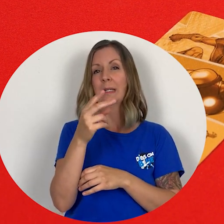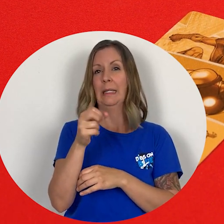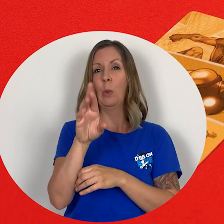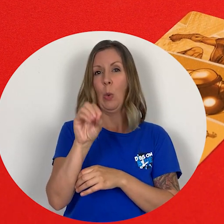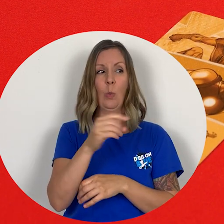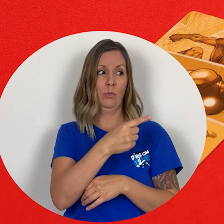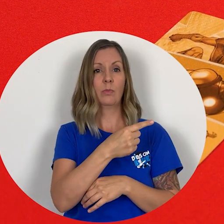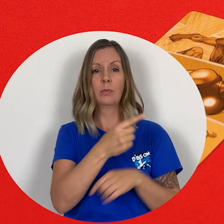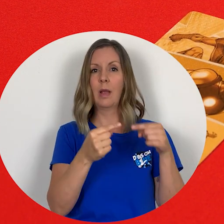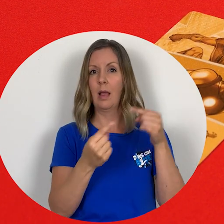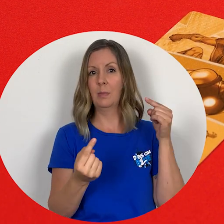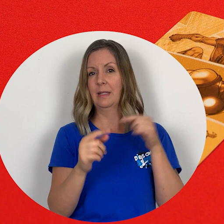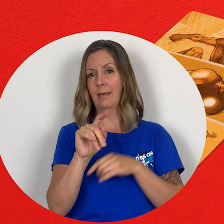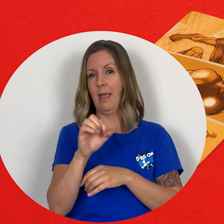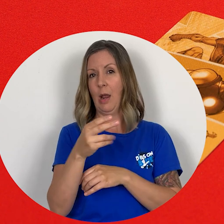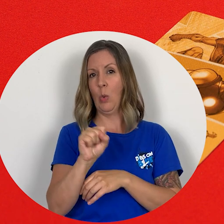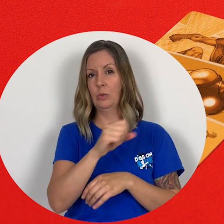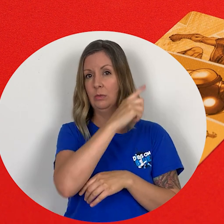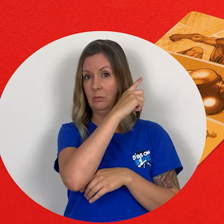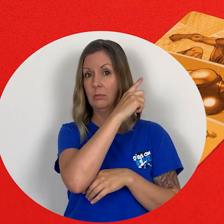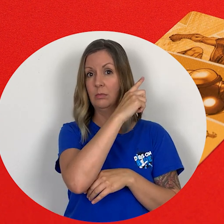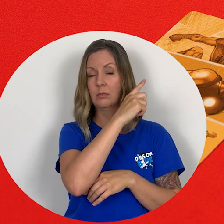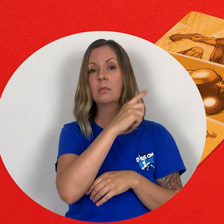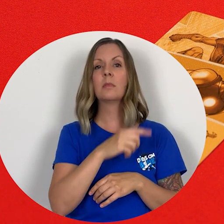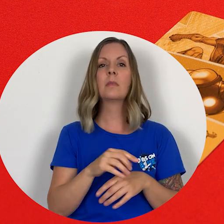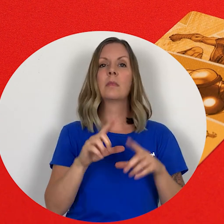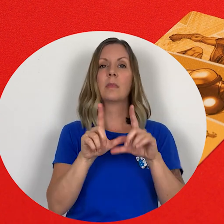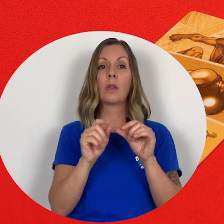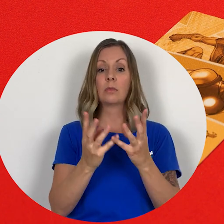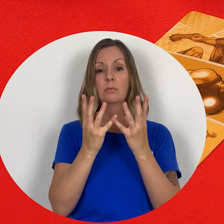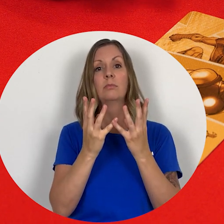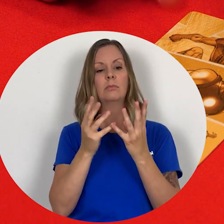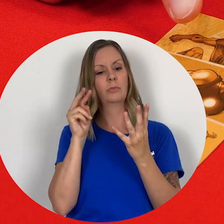Thanos. You can always look at the cards in your own hand. But, even though all Heroes